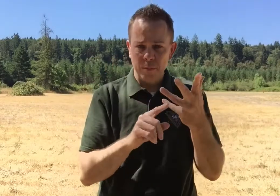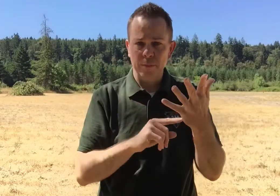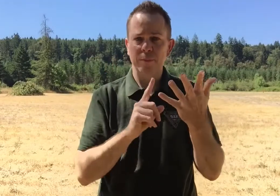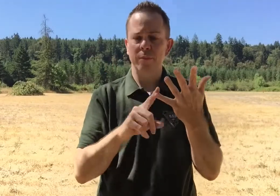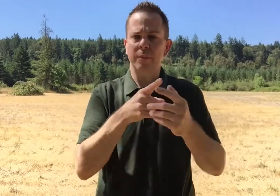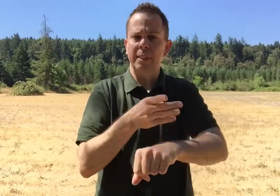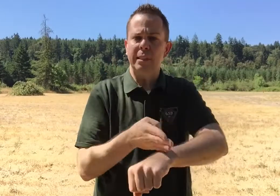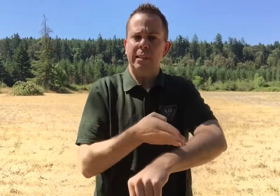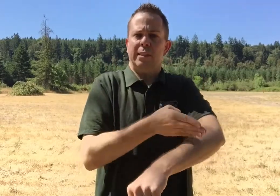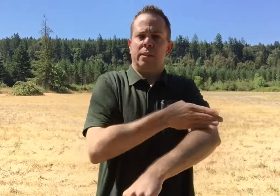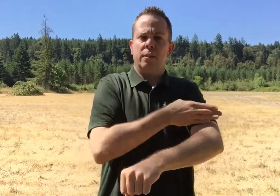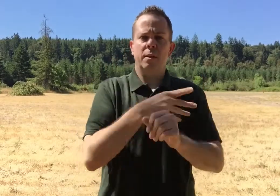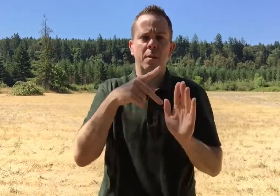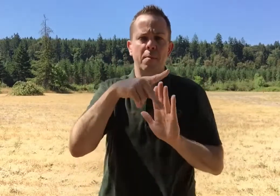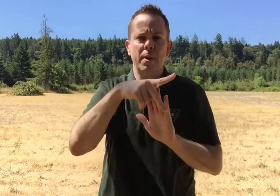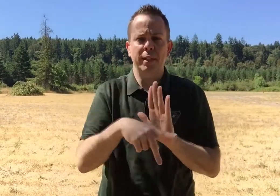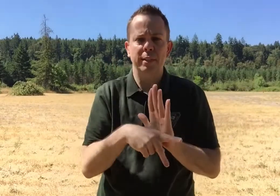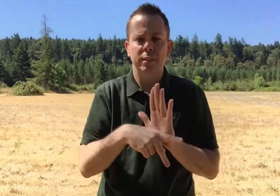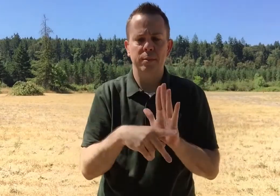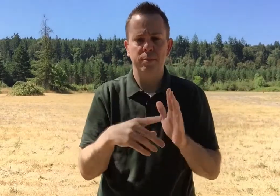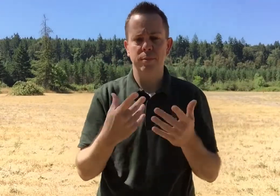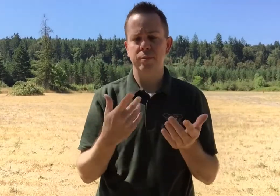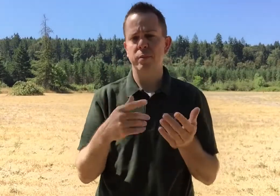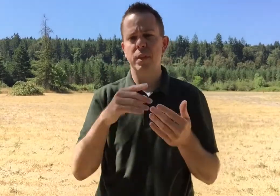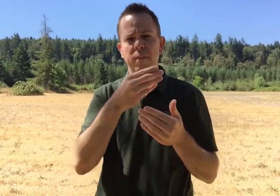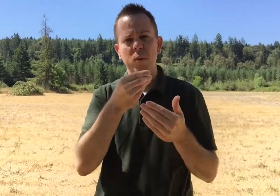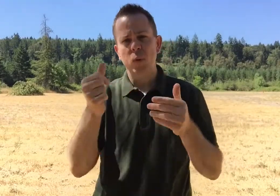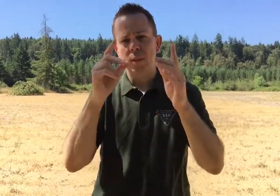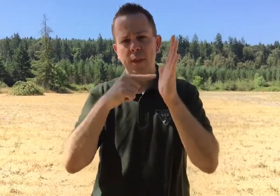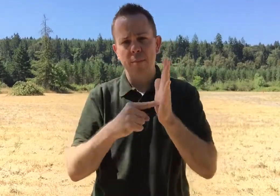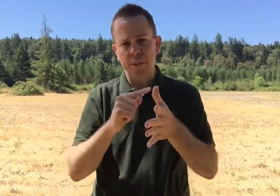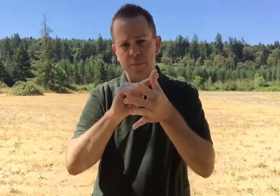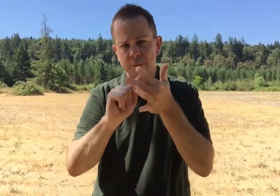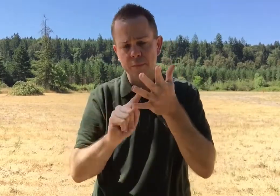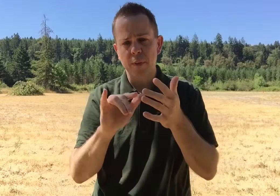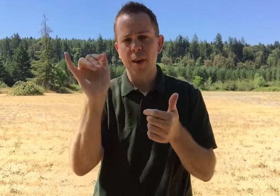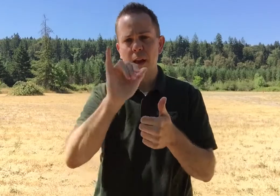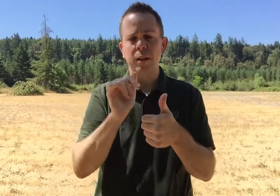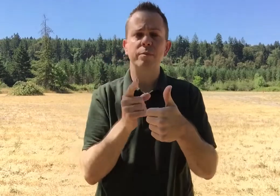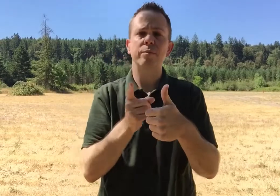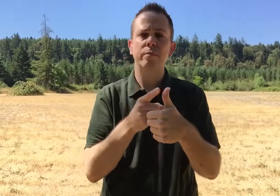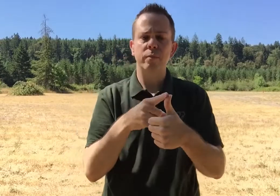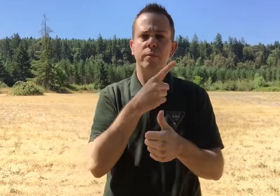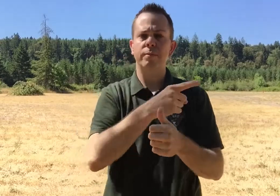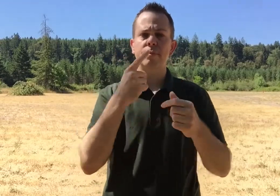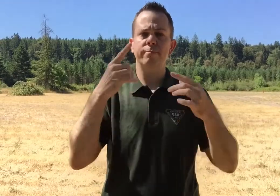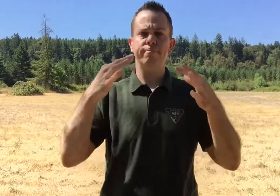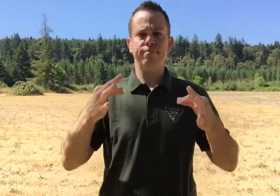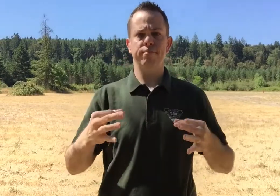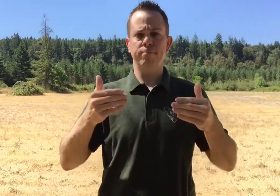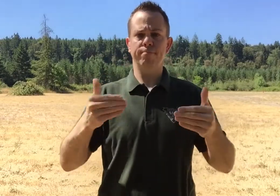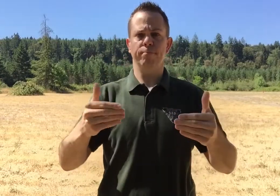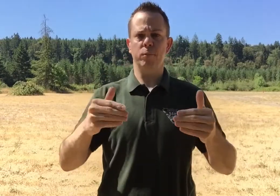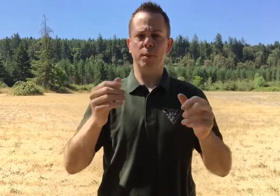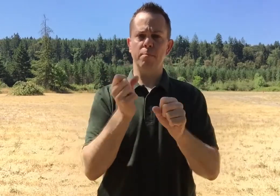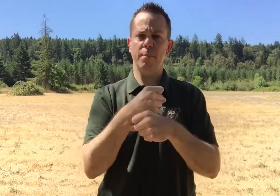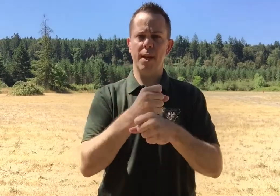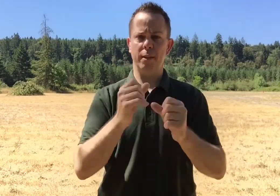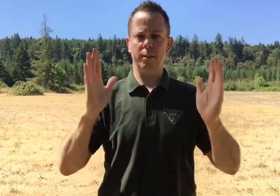Another area of focus is the hospital's policies. One new implementation is to have signage